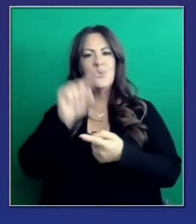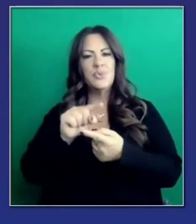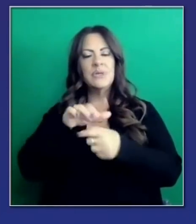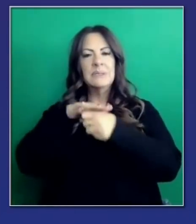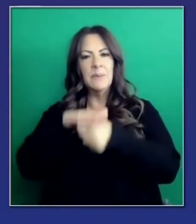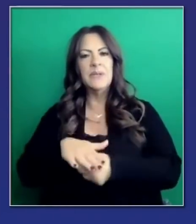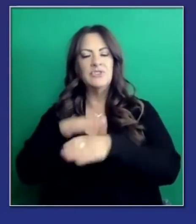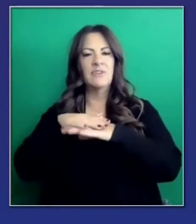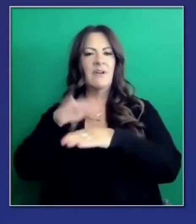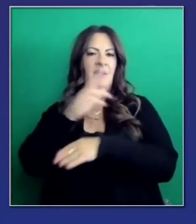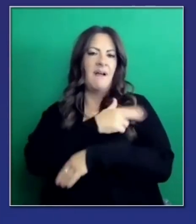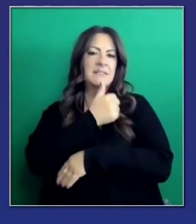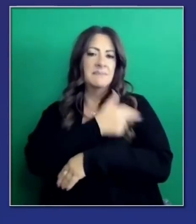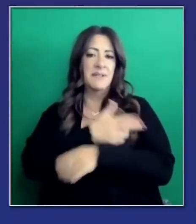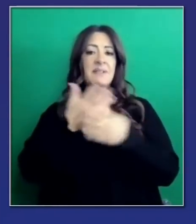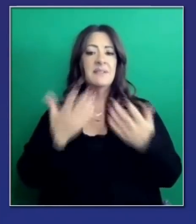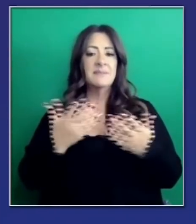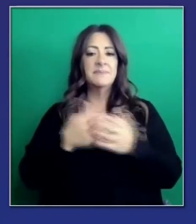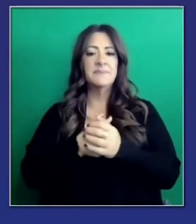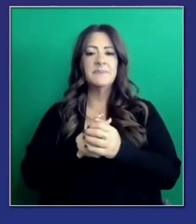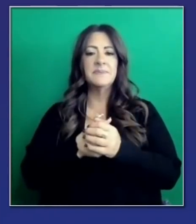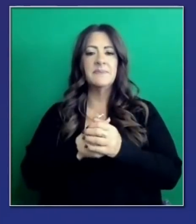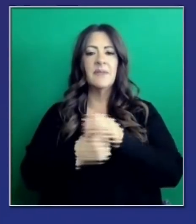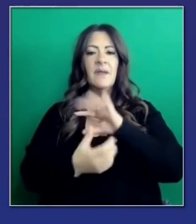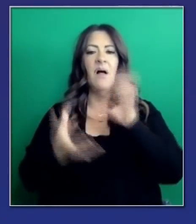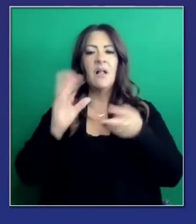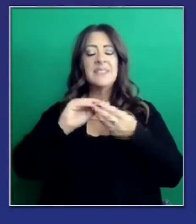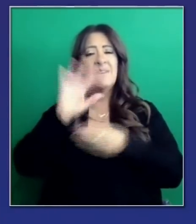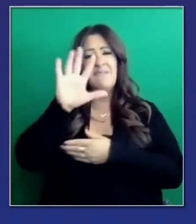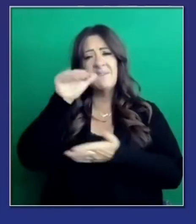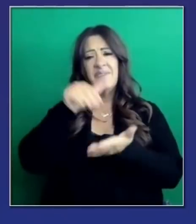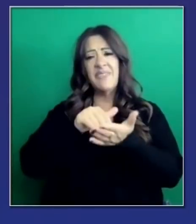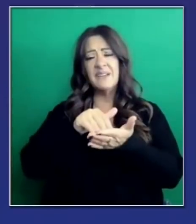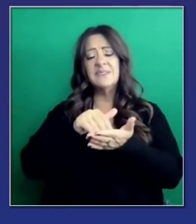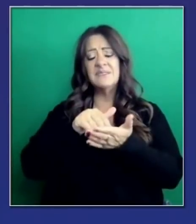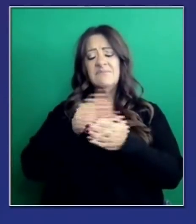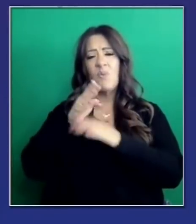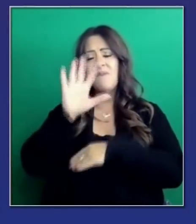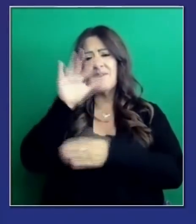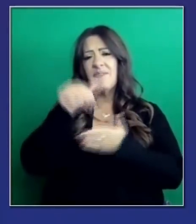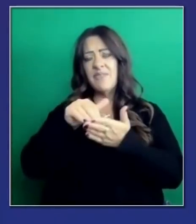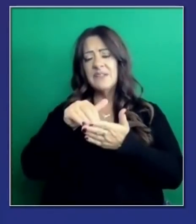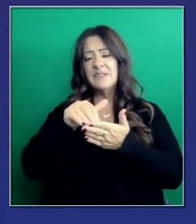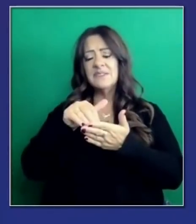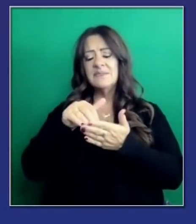WE HAD SOME STRETCH GOALS OF GETTING 1000 OVER THE LAST WEEK.